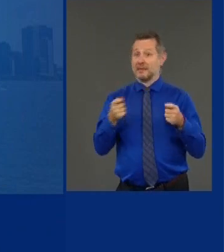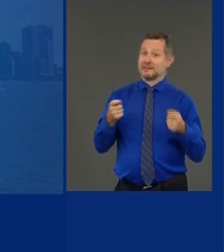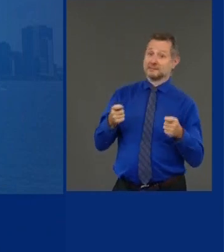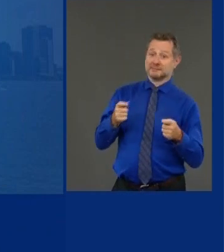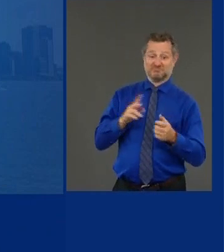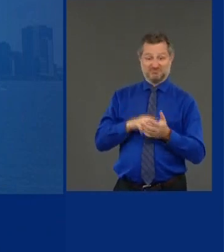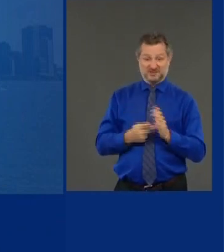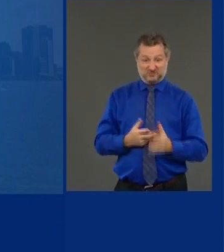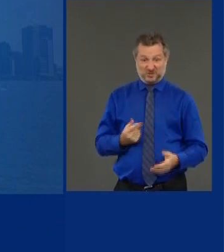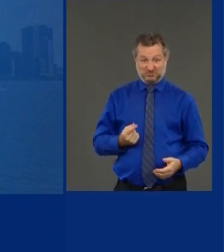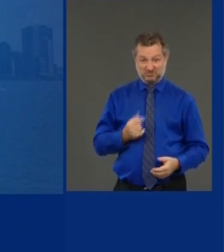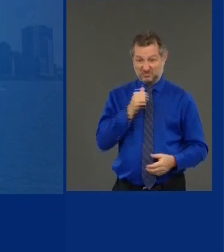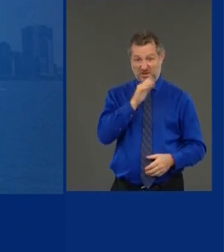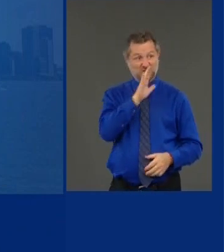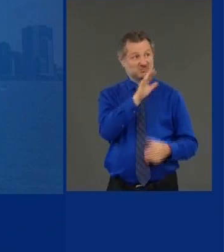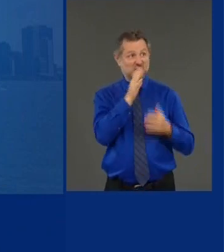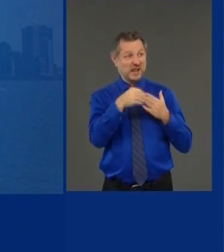INTELLIGENCE AND YOU DON'T TRUST